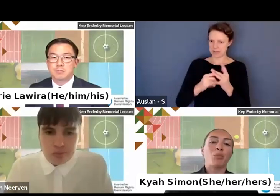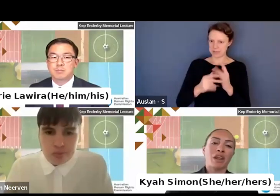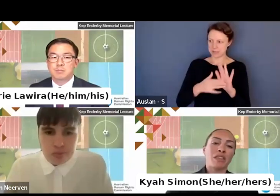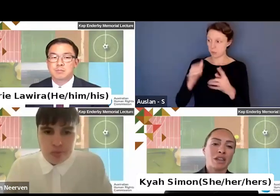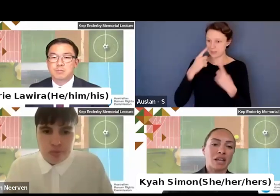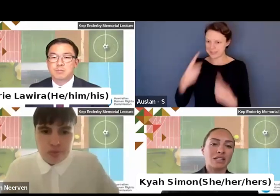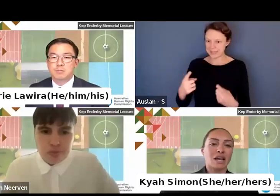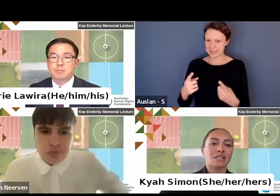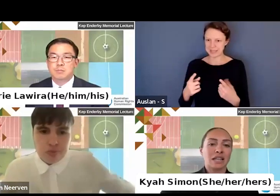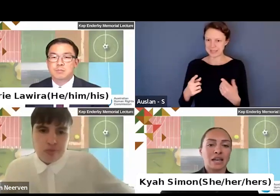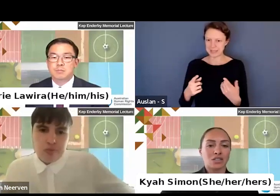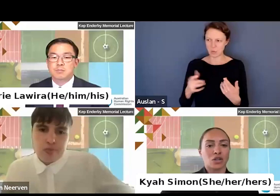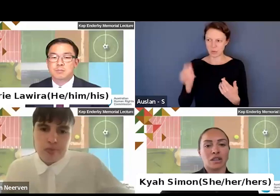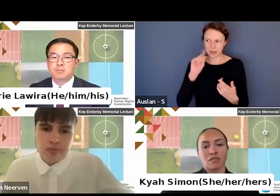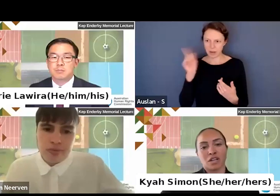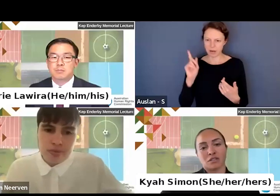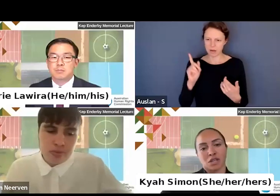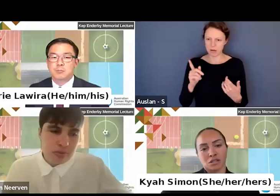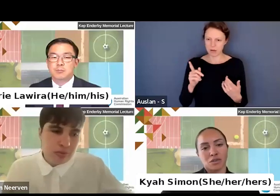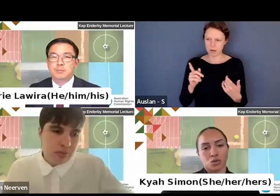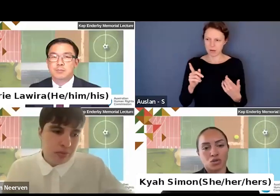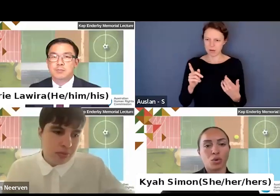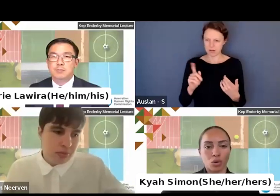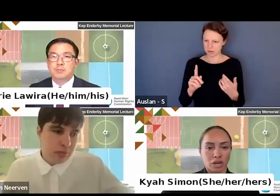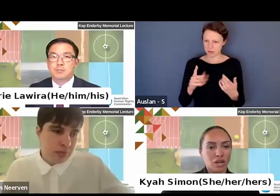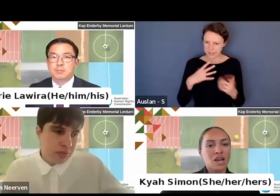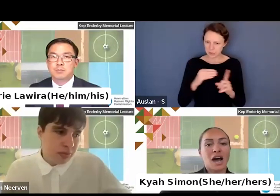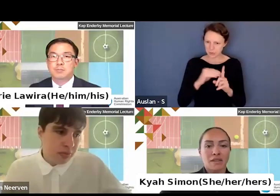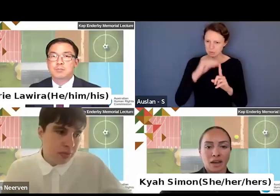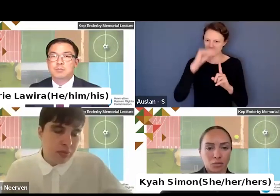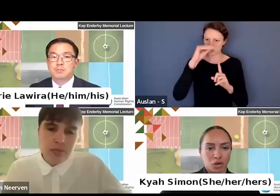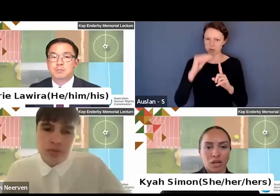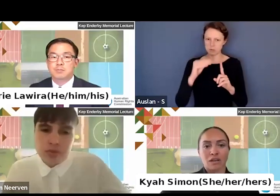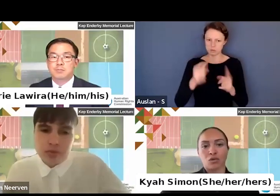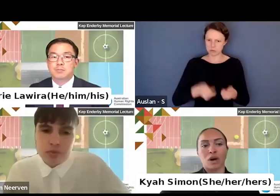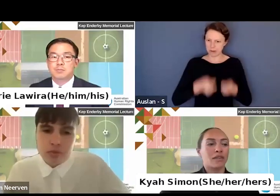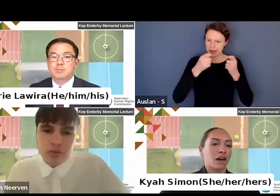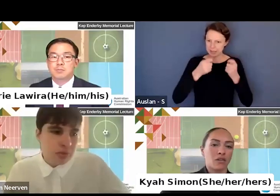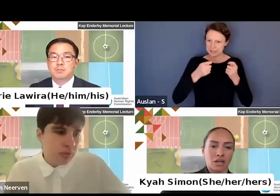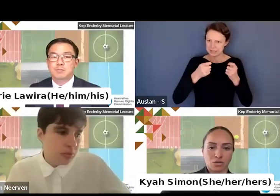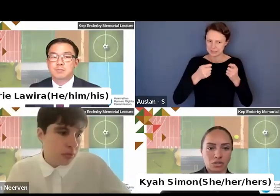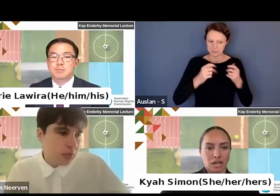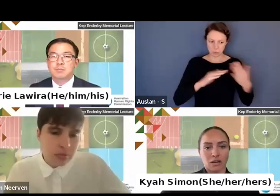But I think to escalate it so that the victim does feel supported at that community level, at that grassroots game,